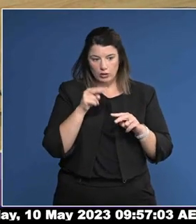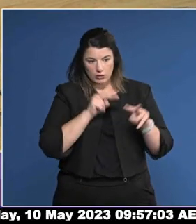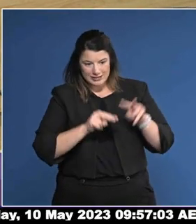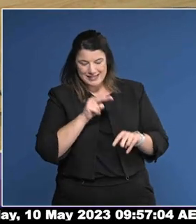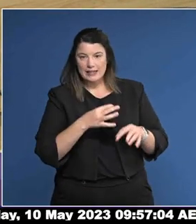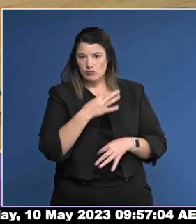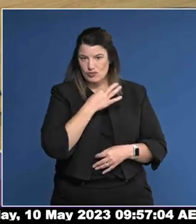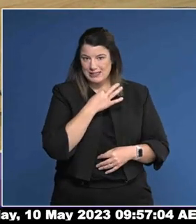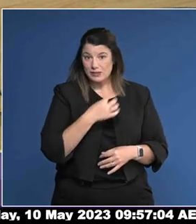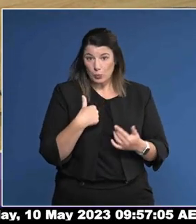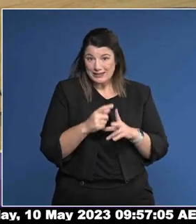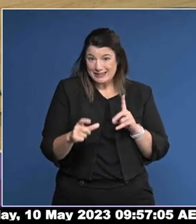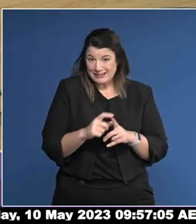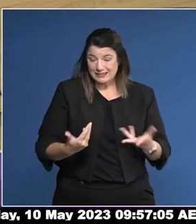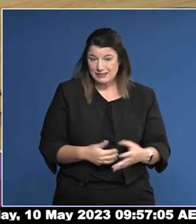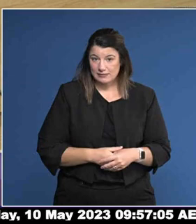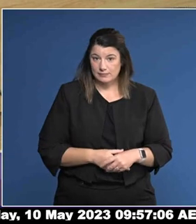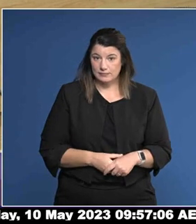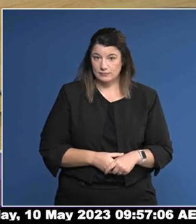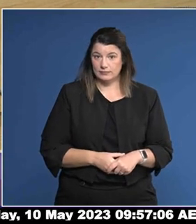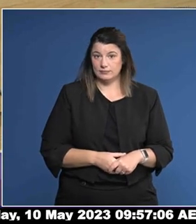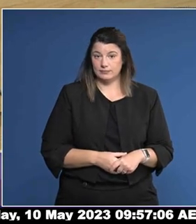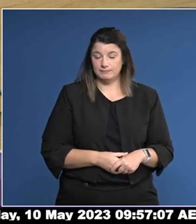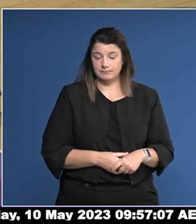I want to ask you about paragraph 18, which is the Disability Practice Kit.